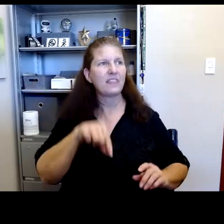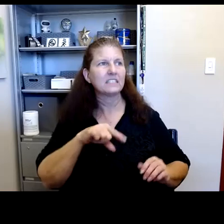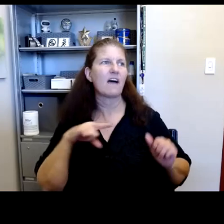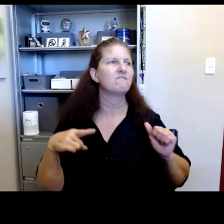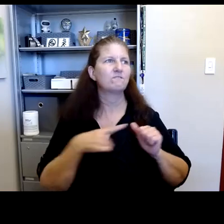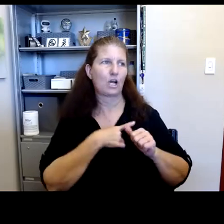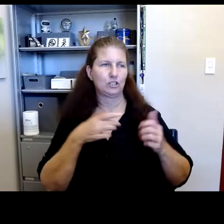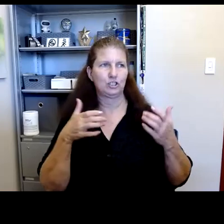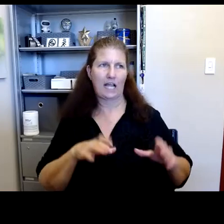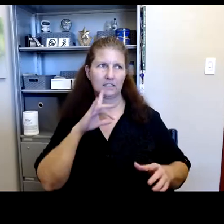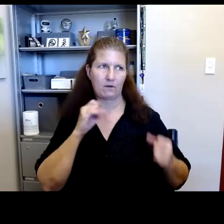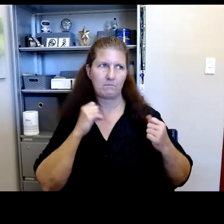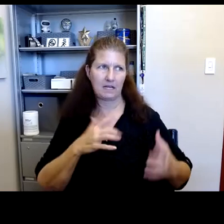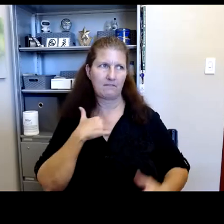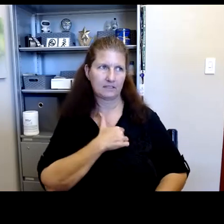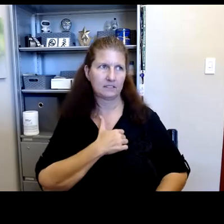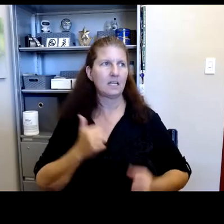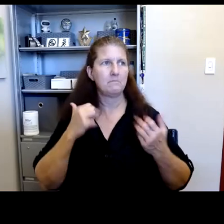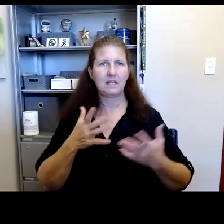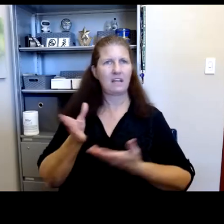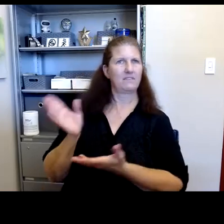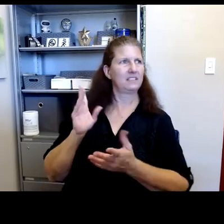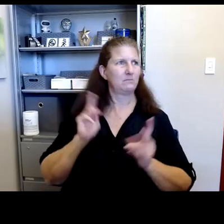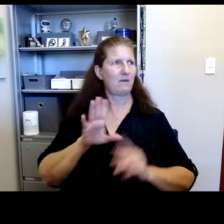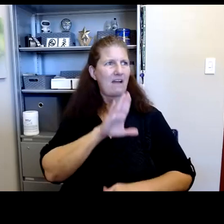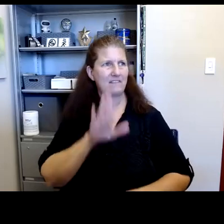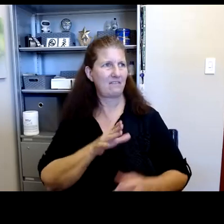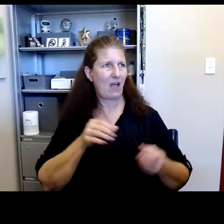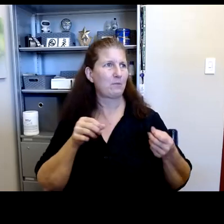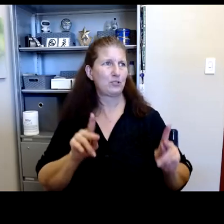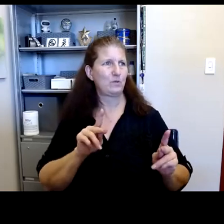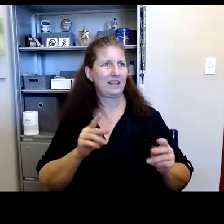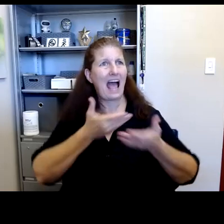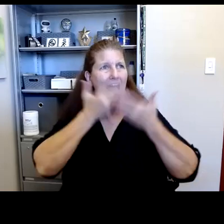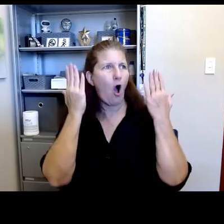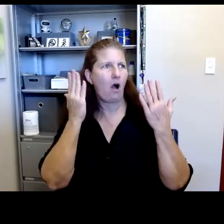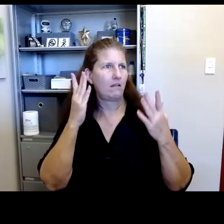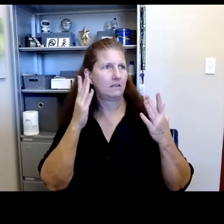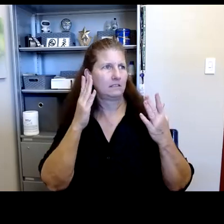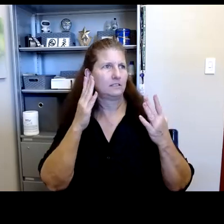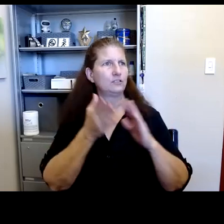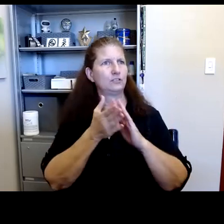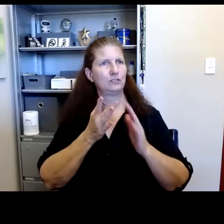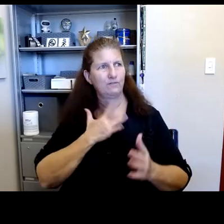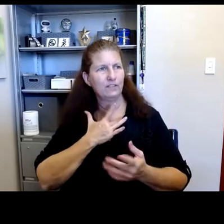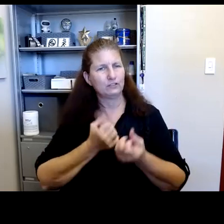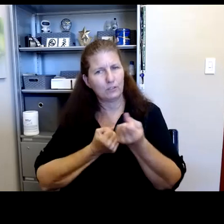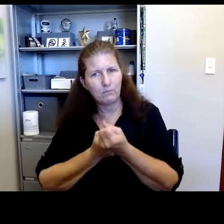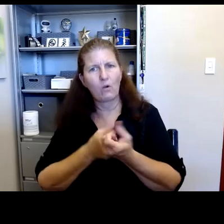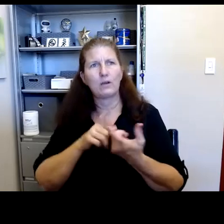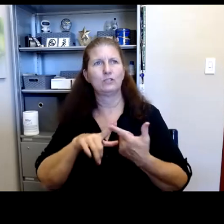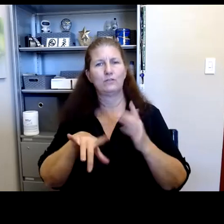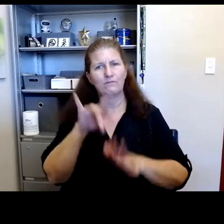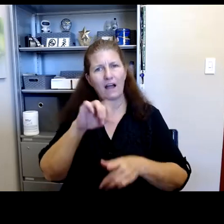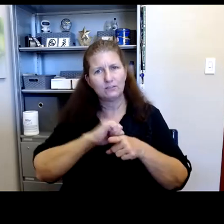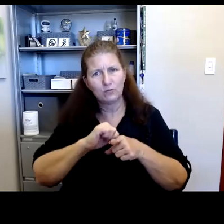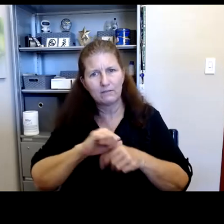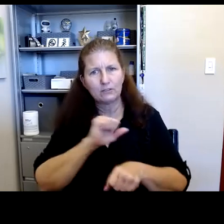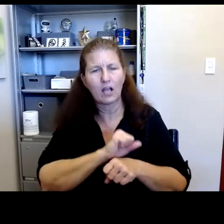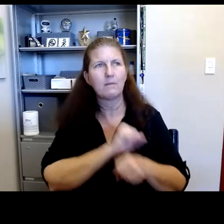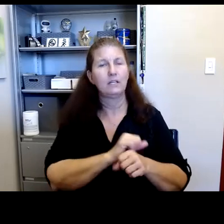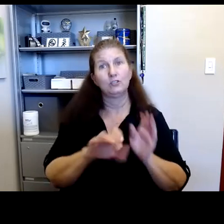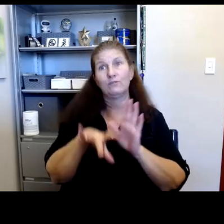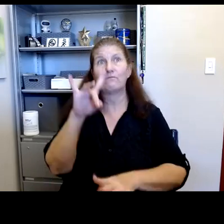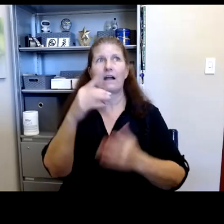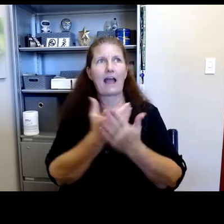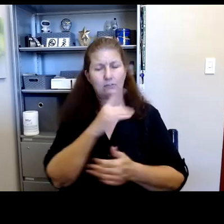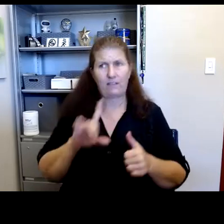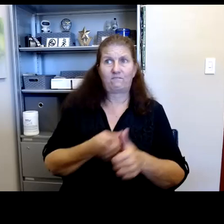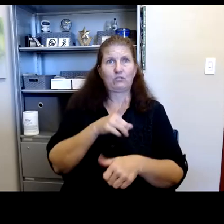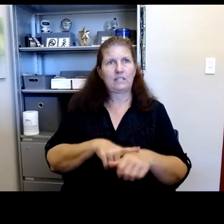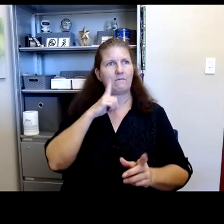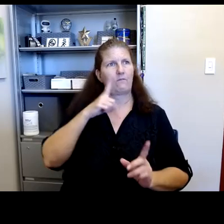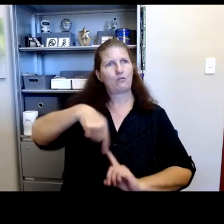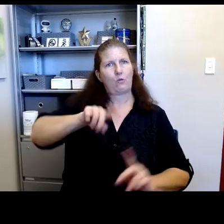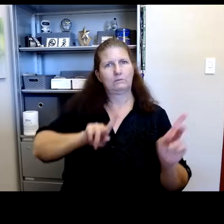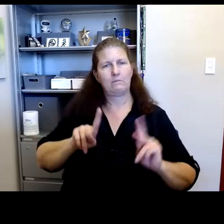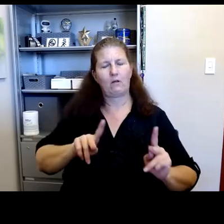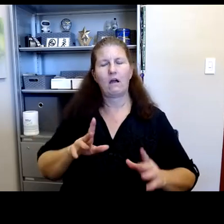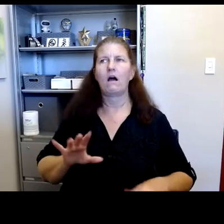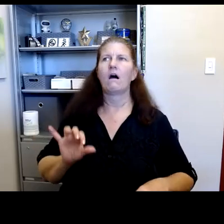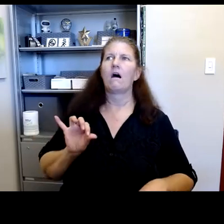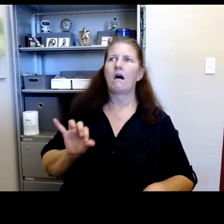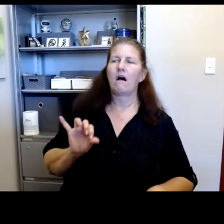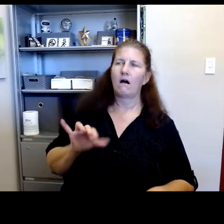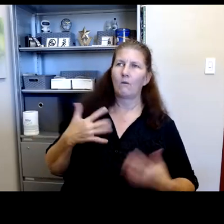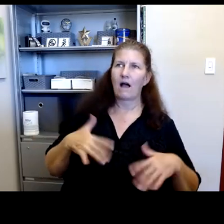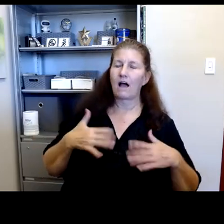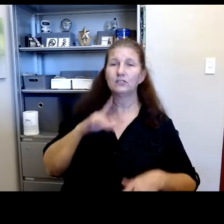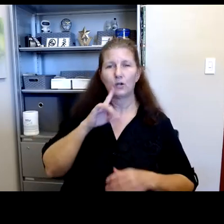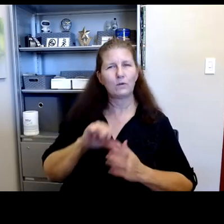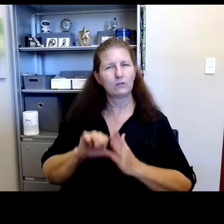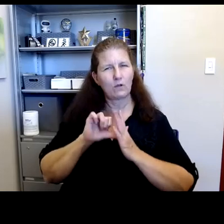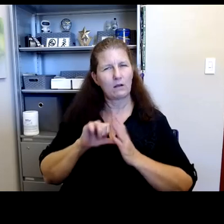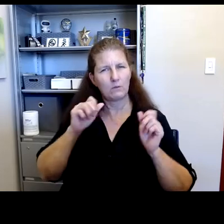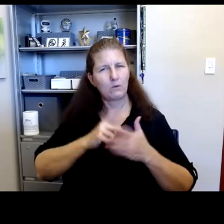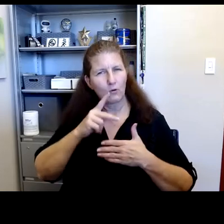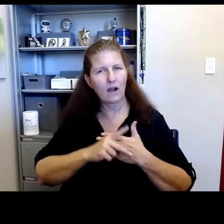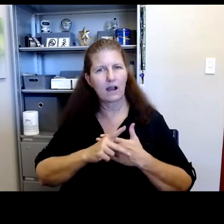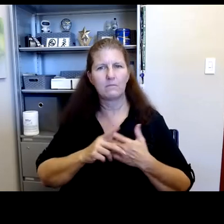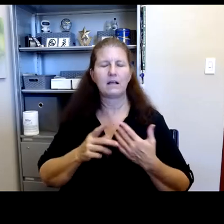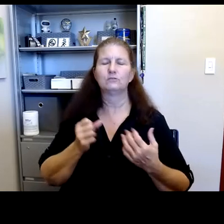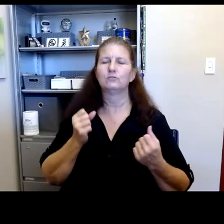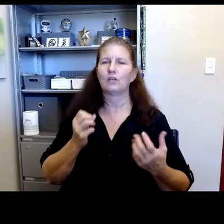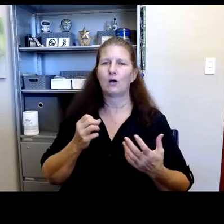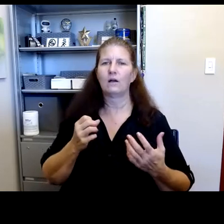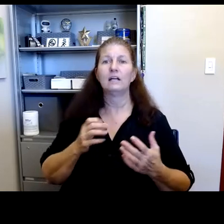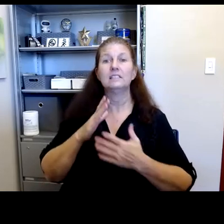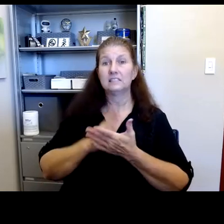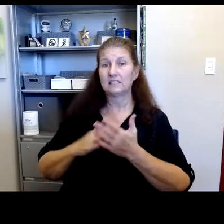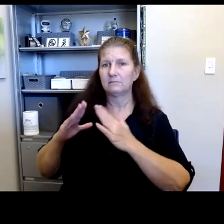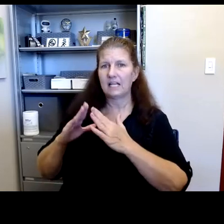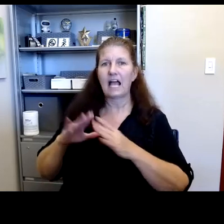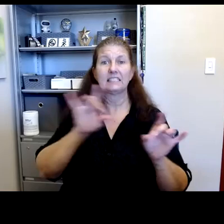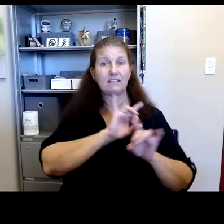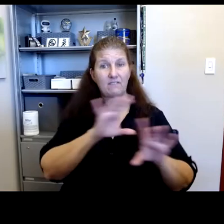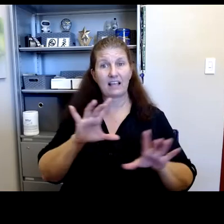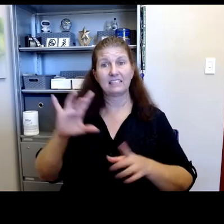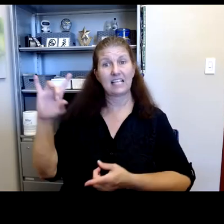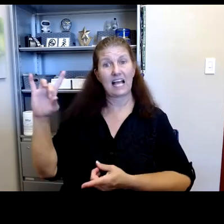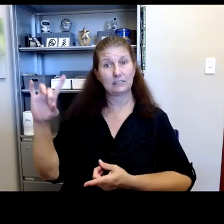Robyn Thomas: first chance. A lot of these individuals have never actually had an opportunity like this to be supported to get job training, to get housing, whatever it is that they need in order to make make different choices. So these are really incredible programs, and on so many levels, and in some cities as the violence has been reduced In these communities